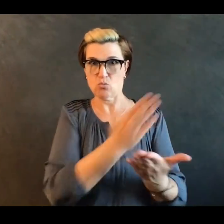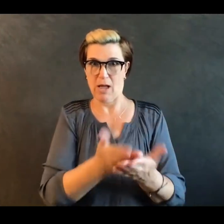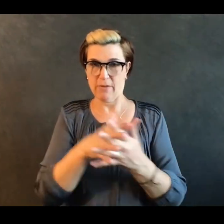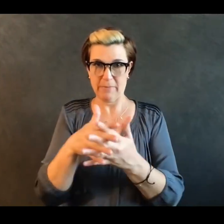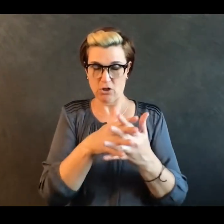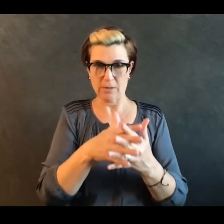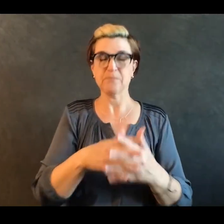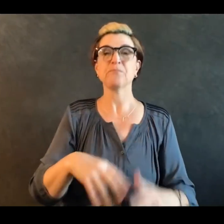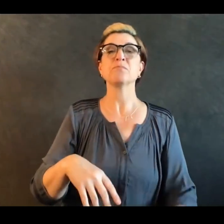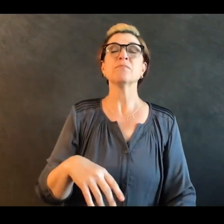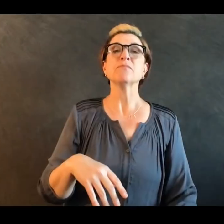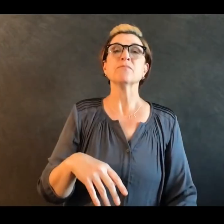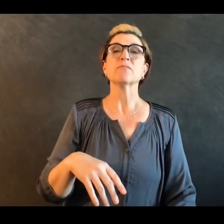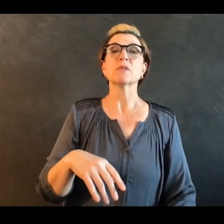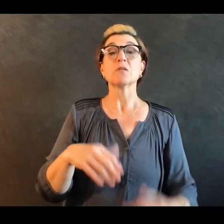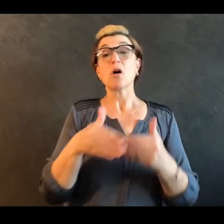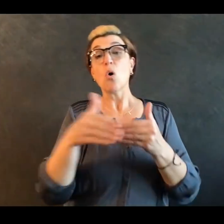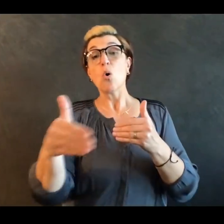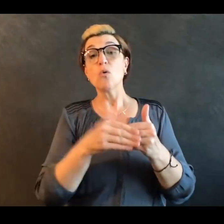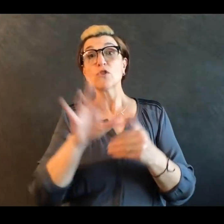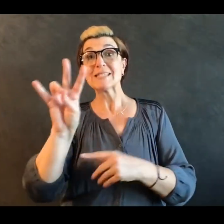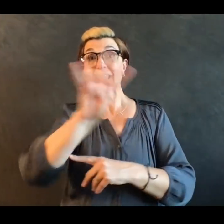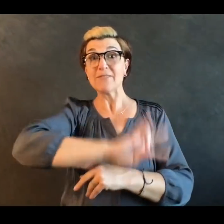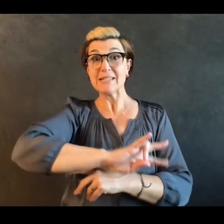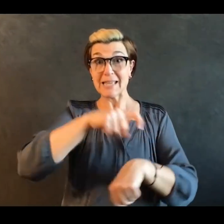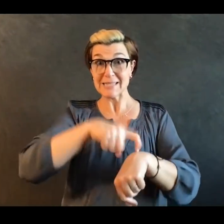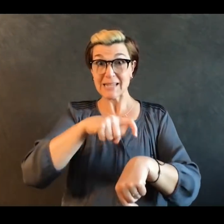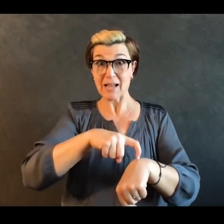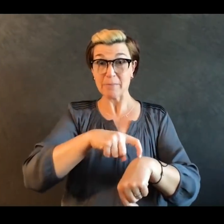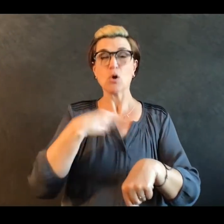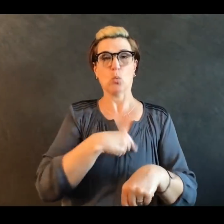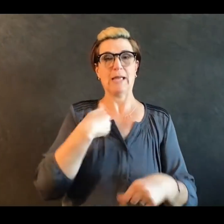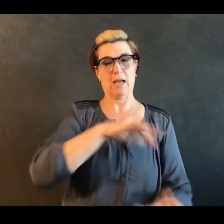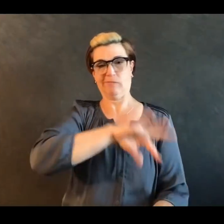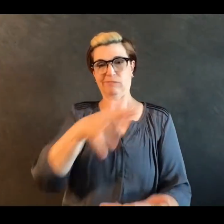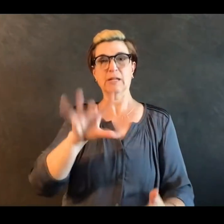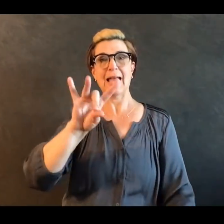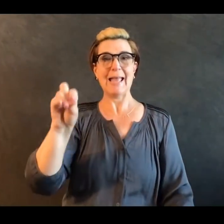the network over a seven day period is 80 million masks and FEMA is actually